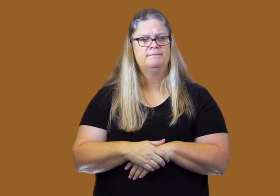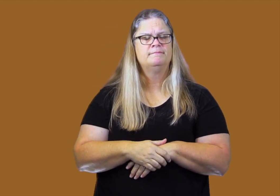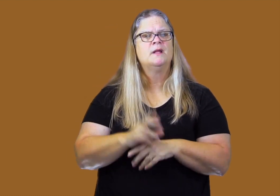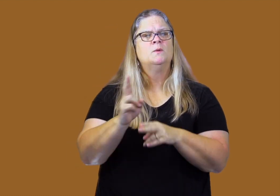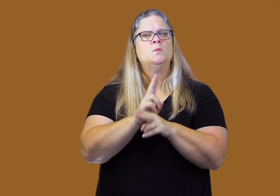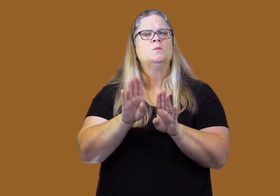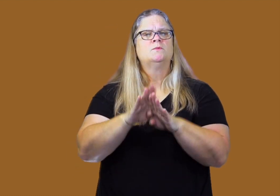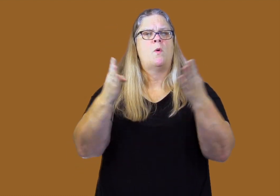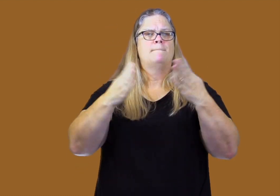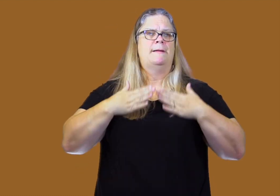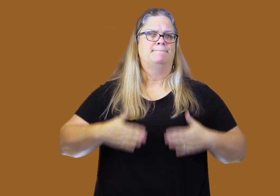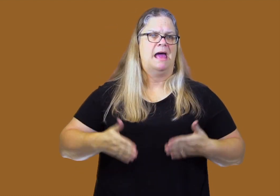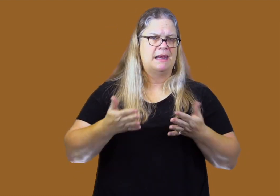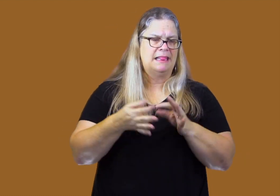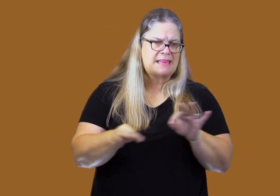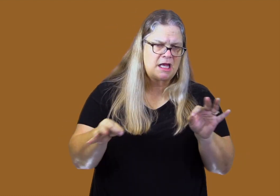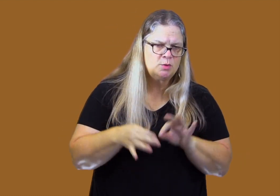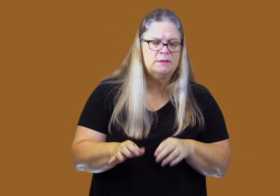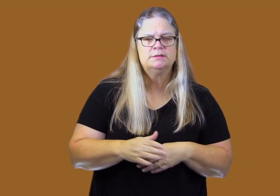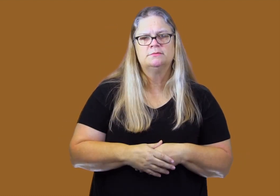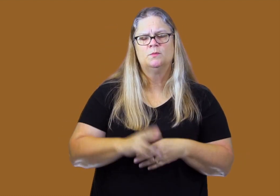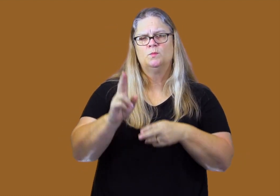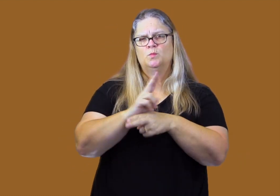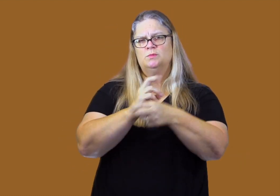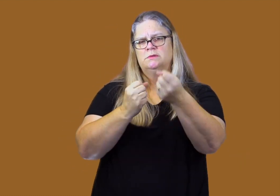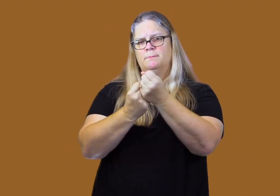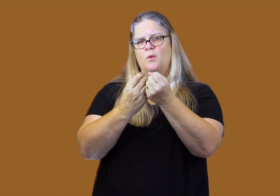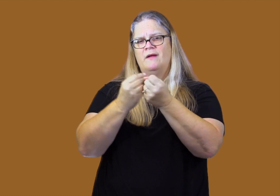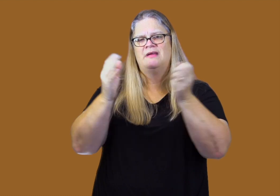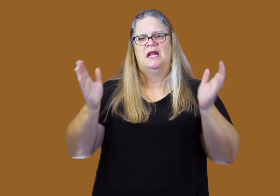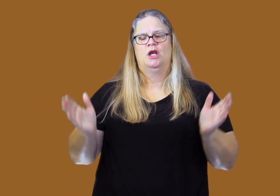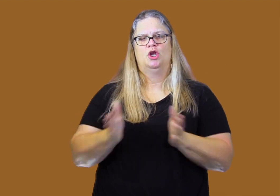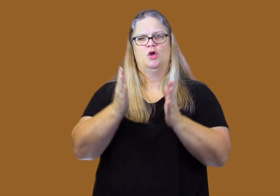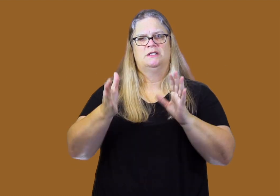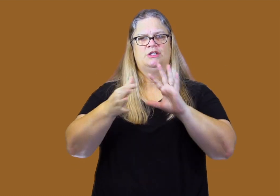Use open body language, use supportive and encouraging comments.